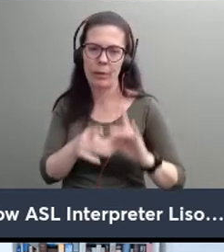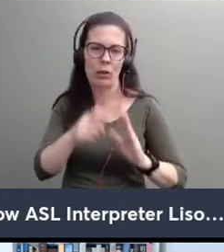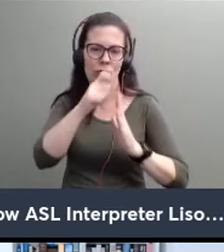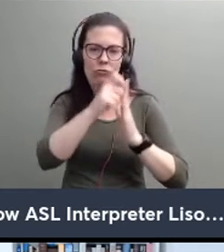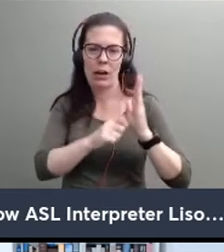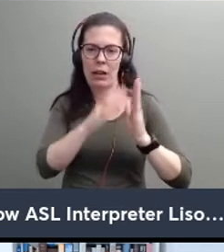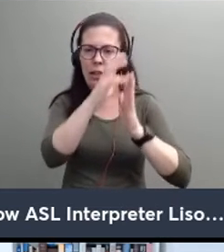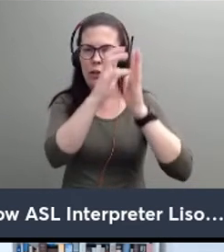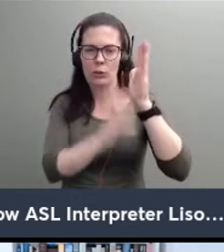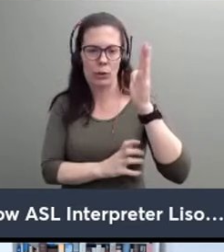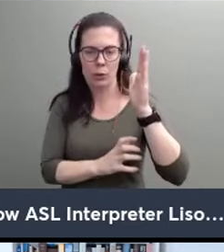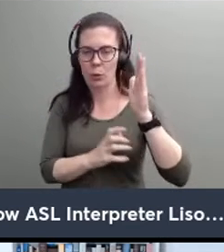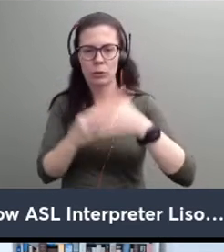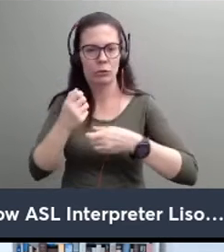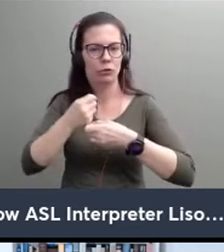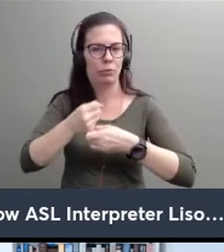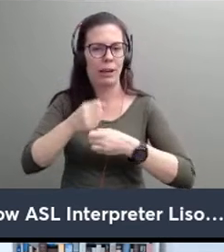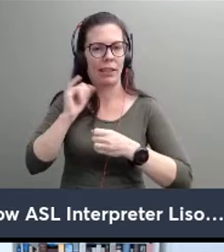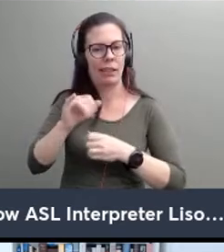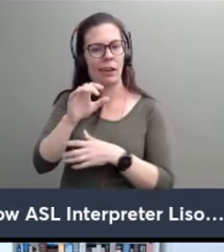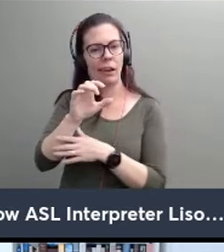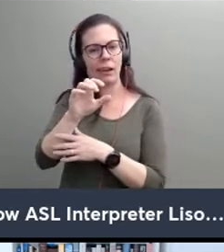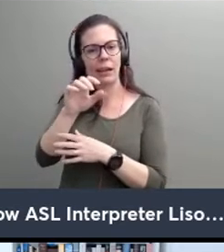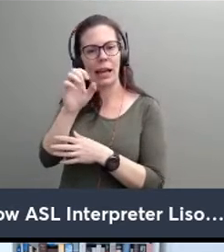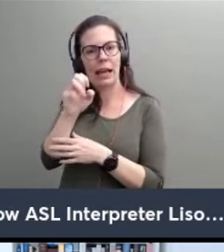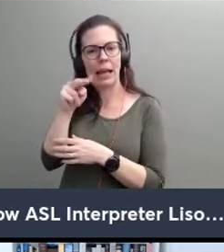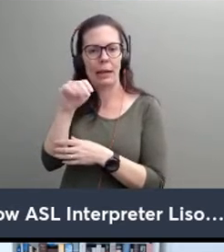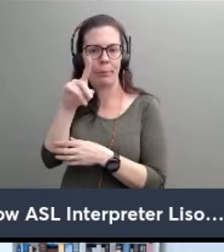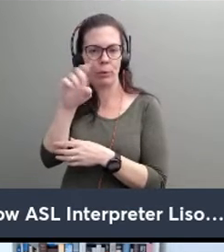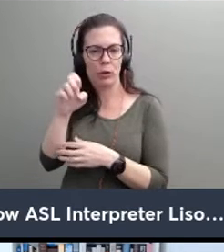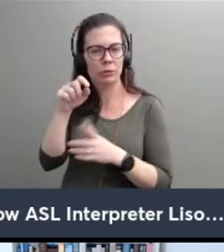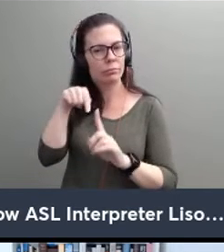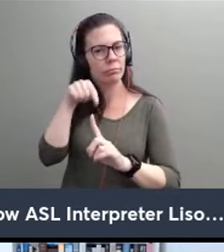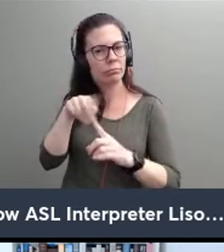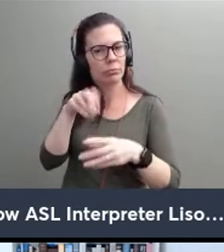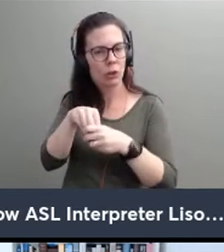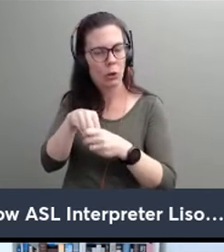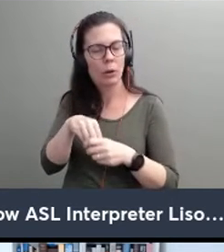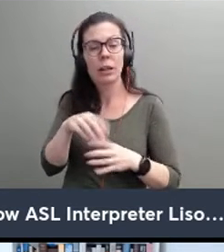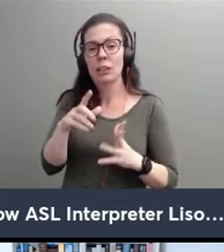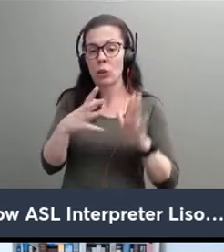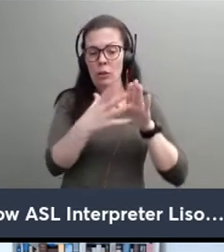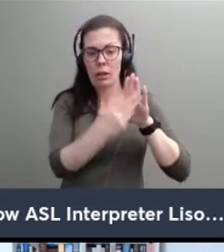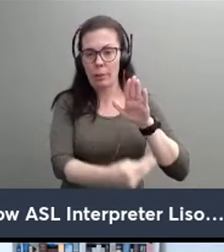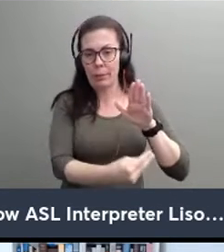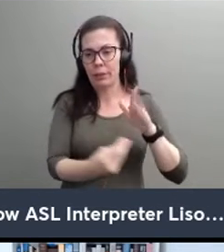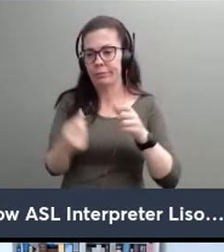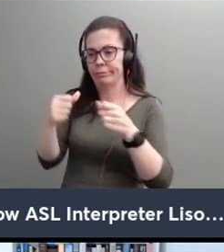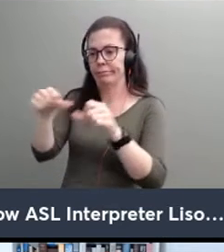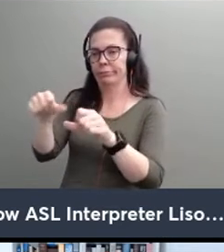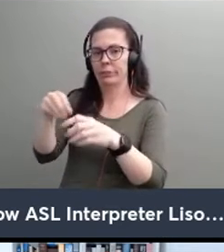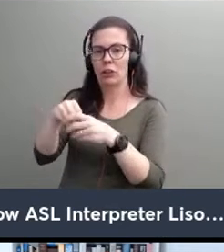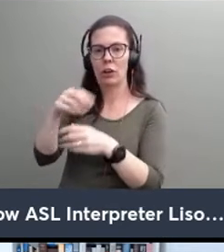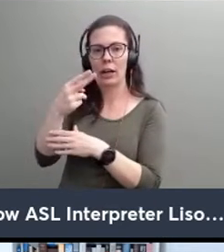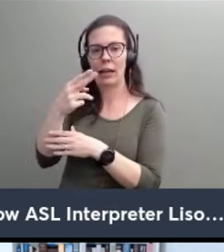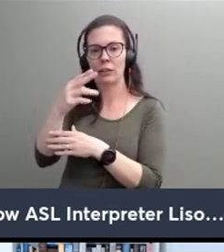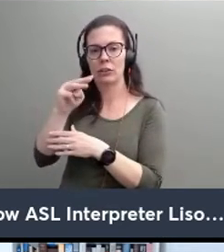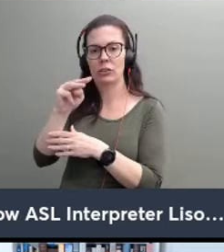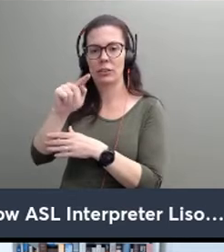to generate this embeddable code anymore. You just copy it and throw it into your HTML page, and it is embedded.